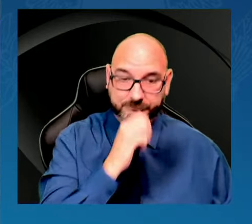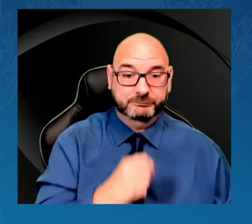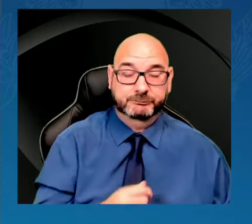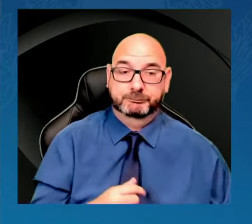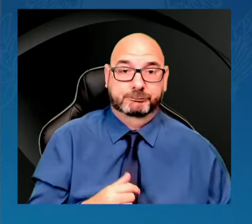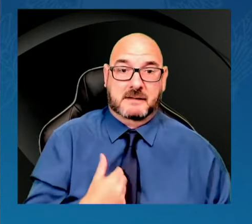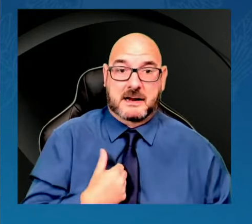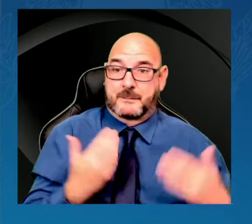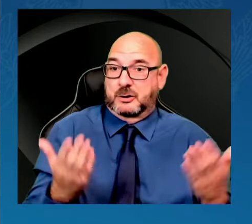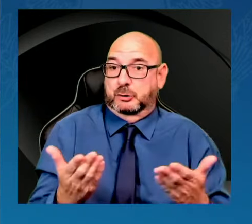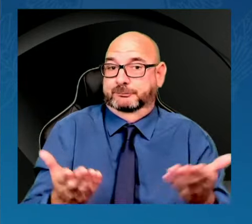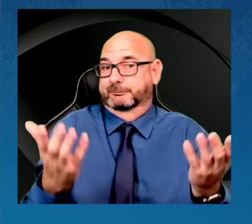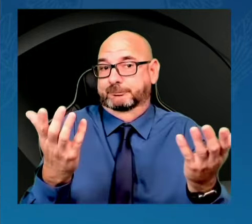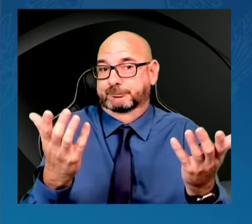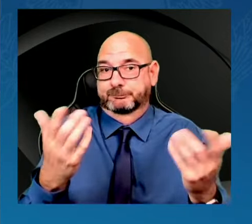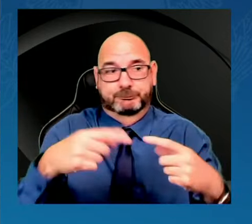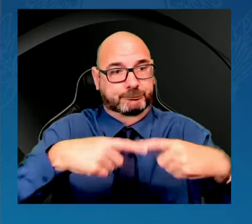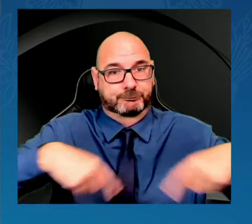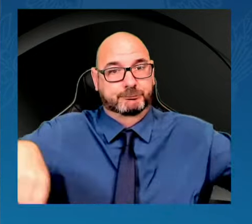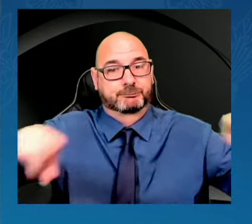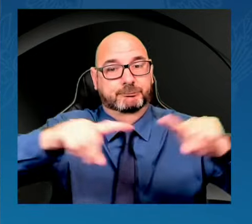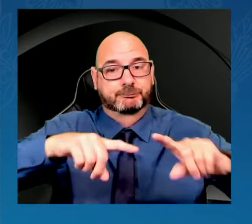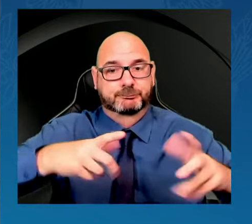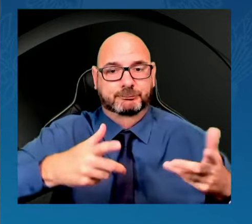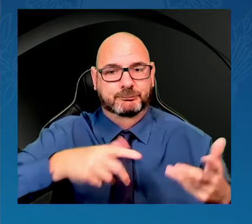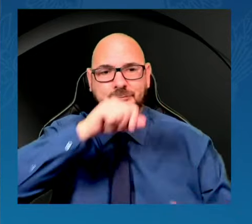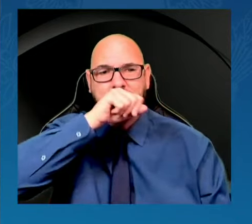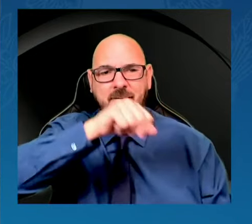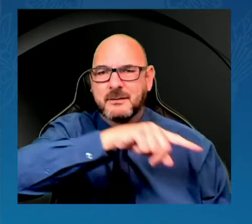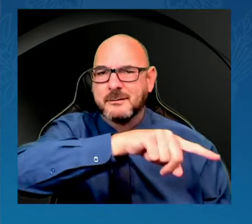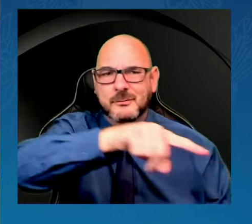out here is here -- because we live in Colorado.